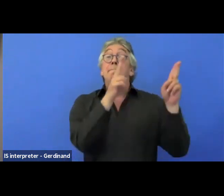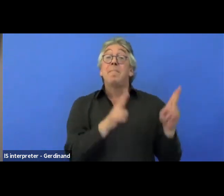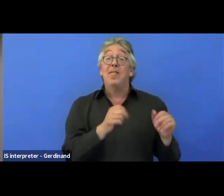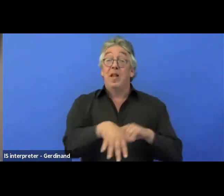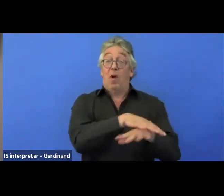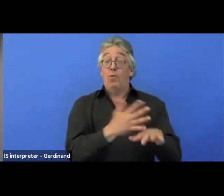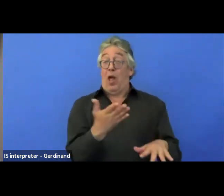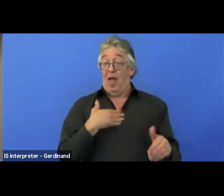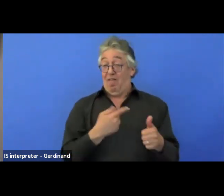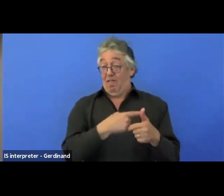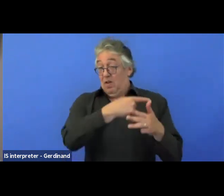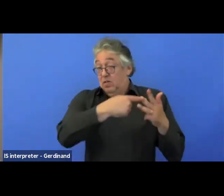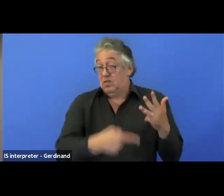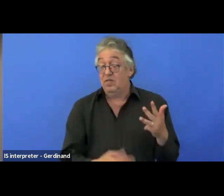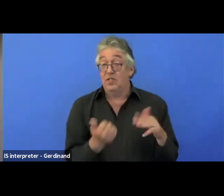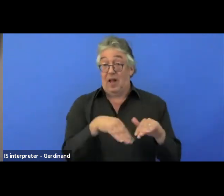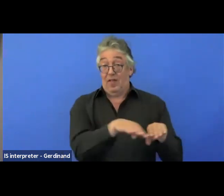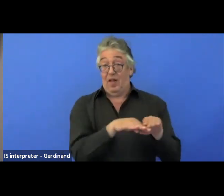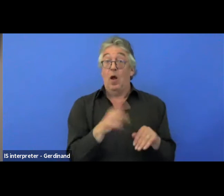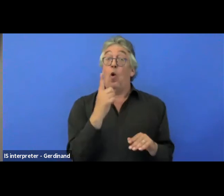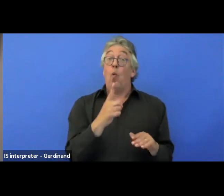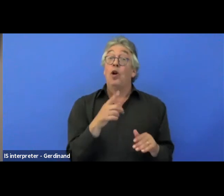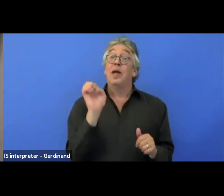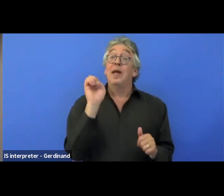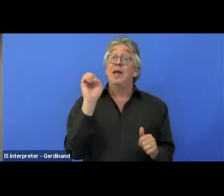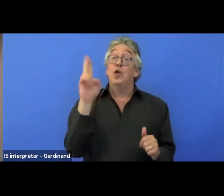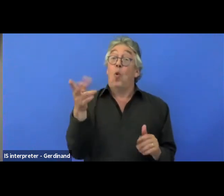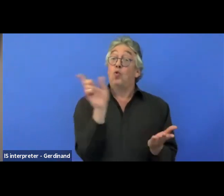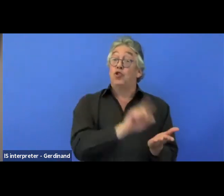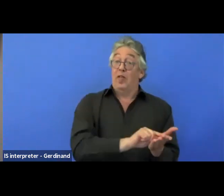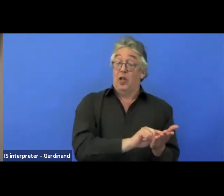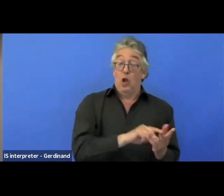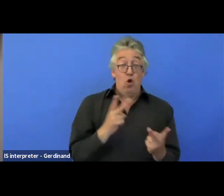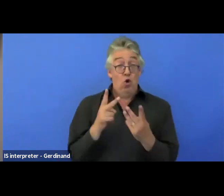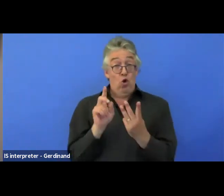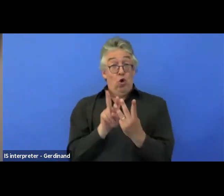We have a published European standard to almost publish technical reports